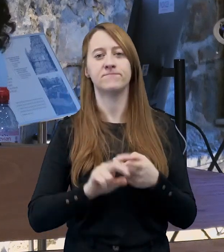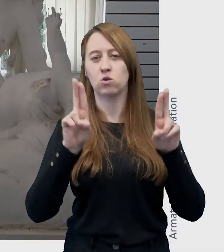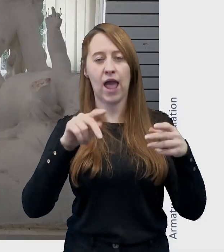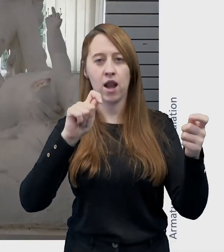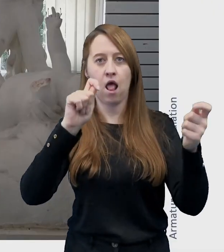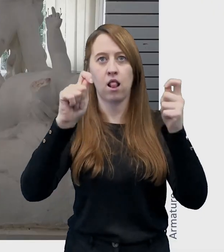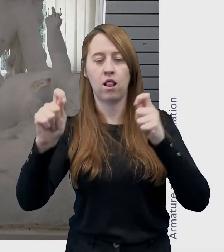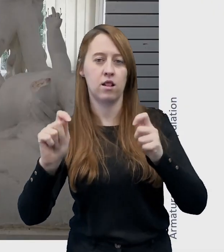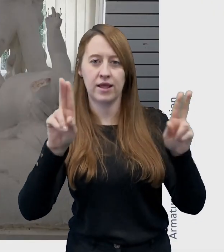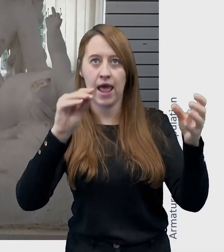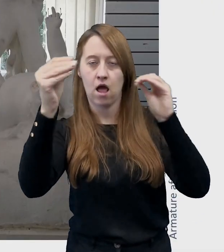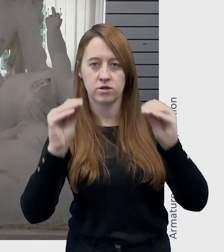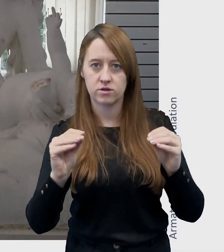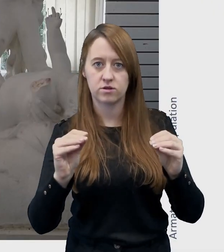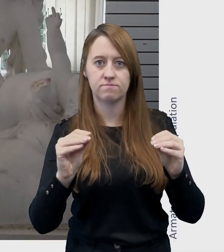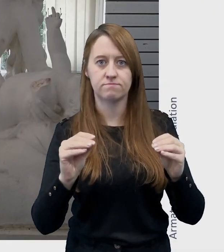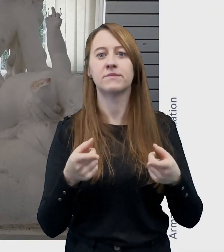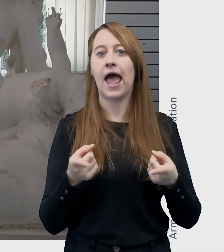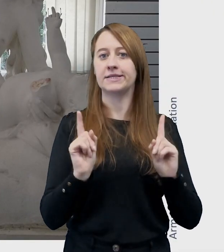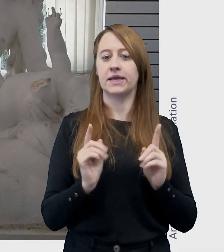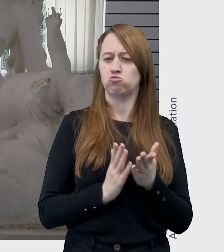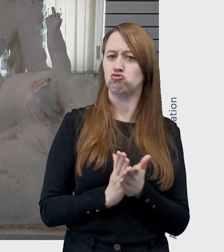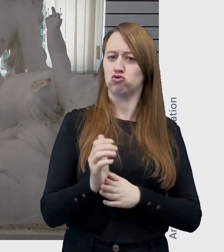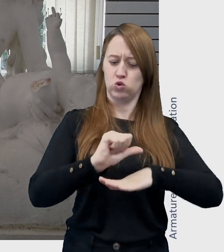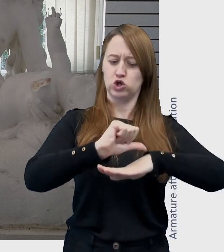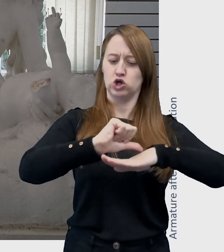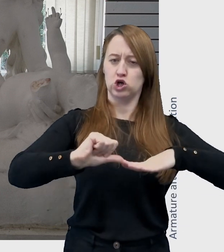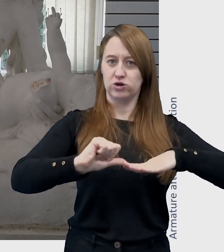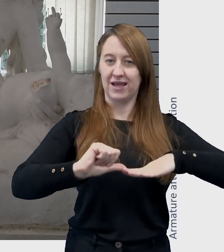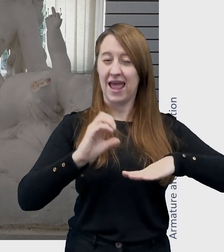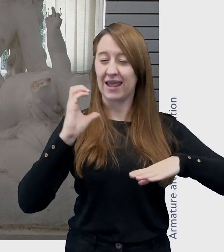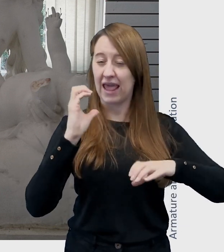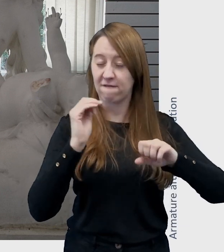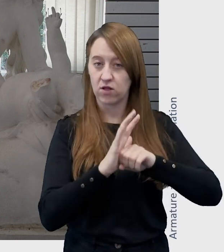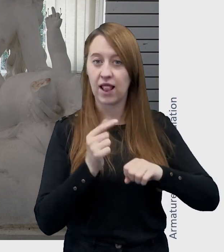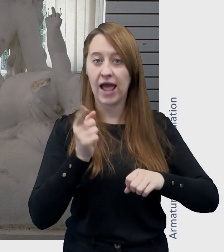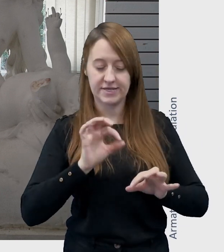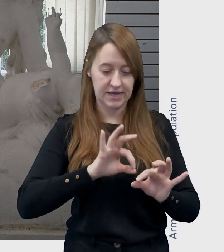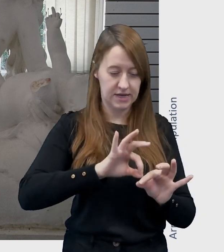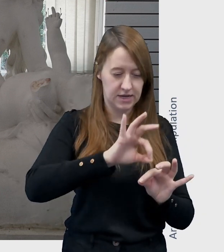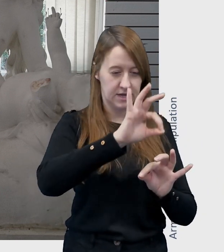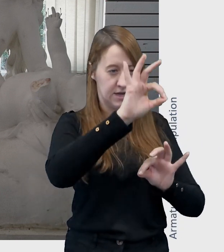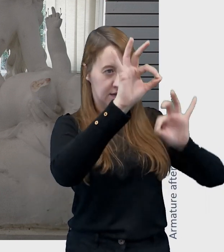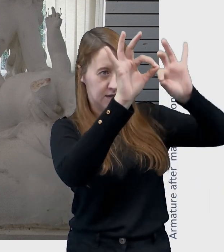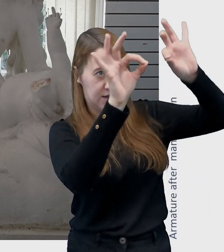I performed surgery and I removed the plaster from the armature very carefully, noting exactly where everything went,